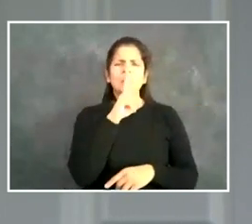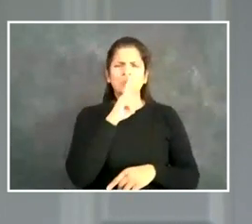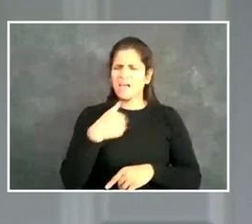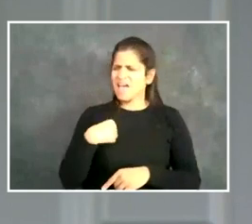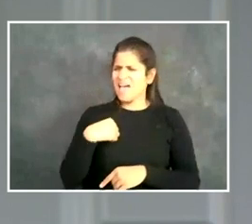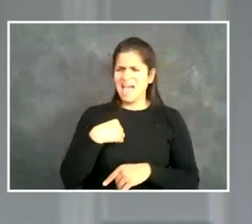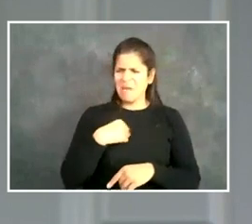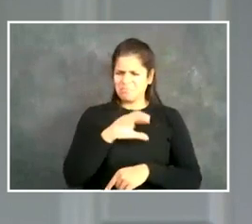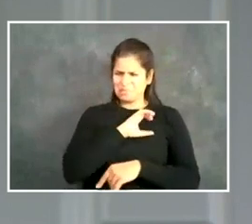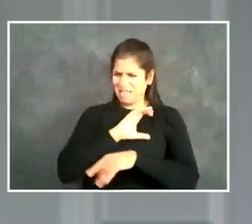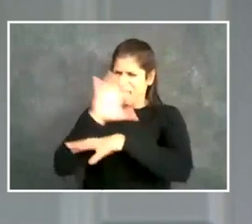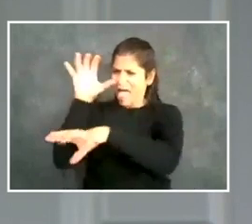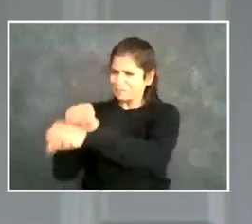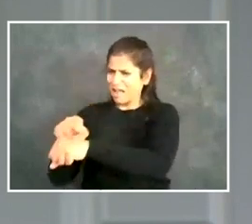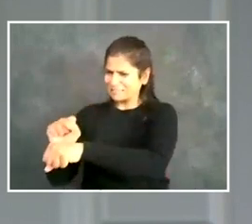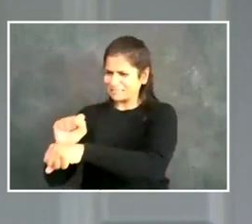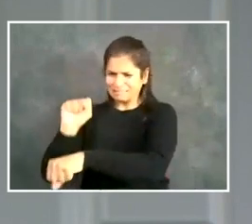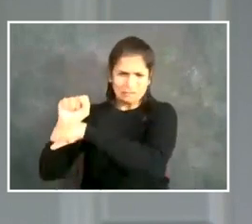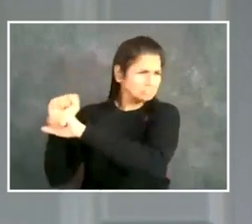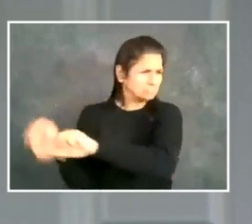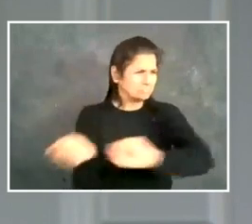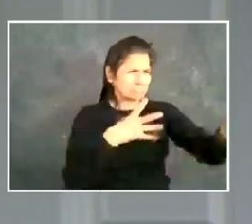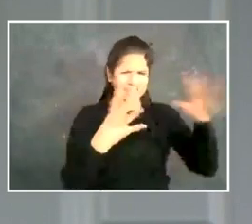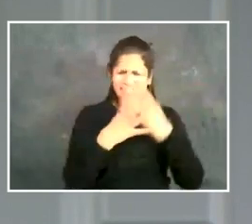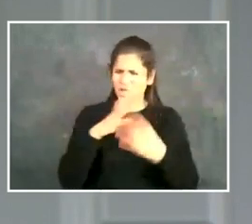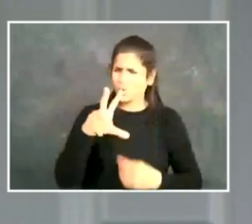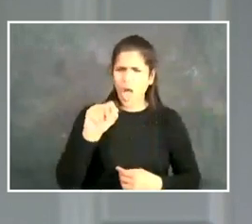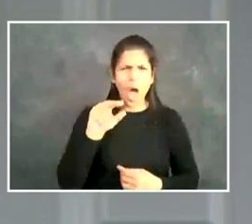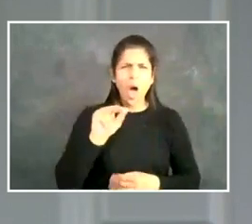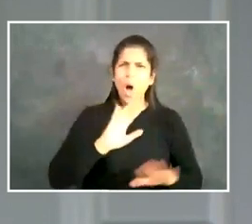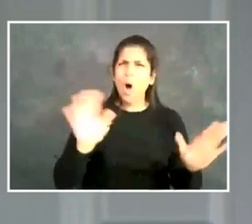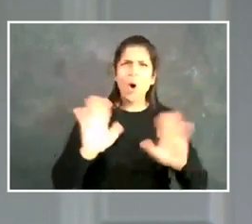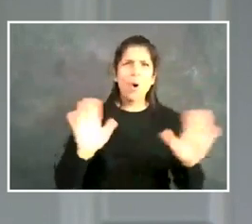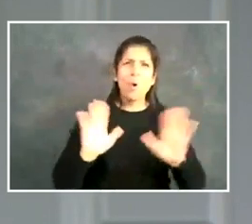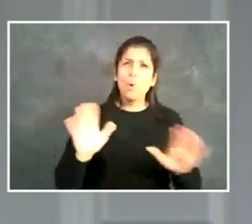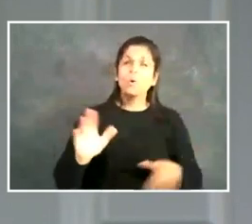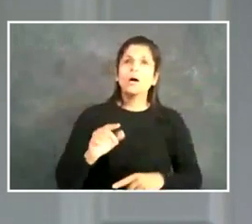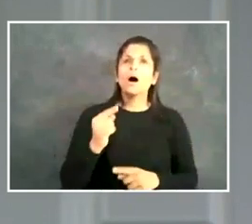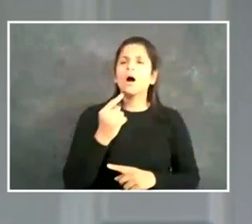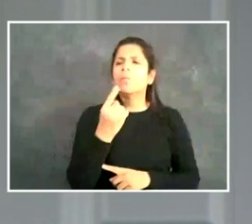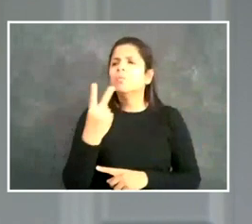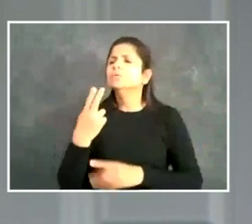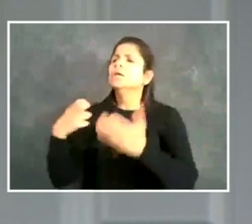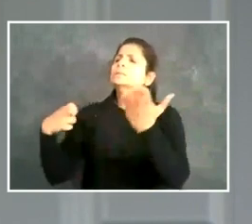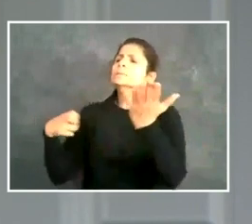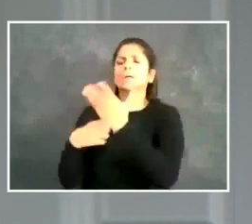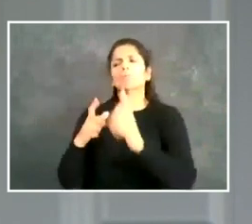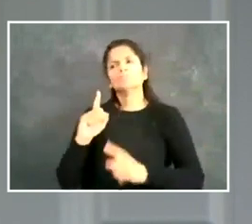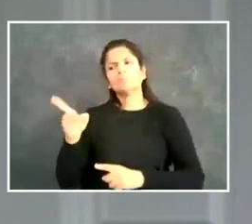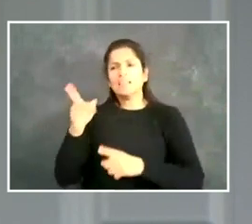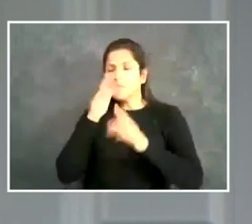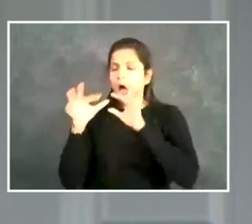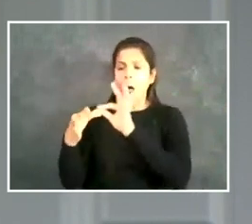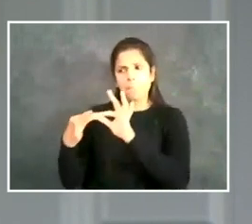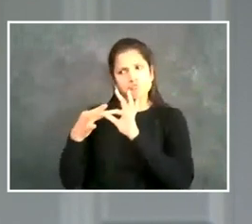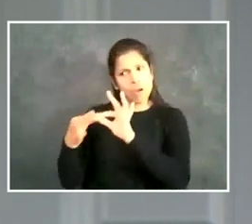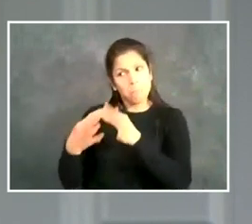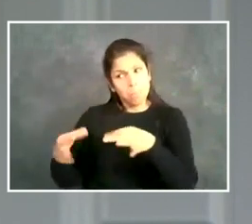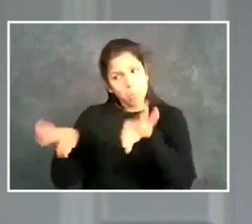THERE HAVE BEEN SOME SUMMONS,